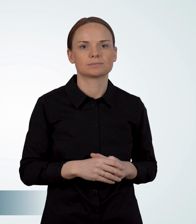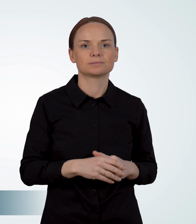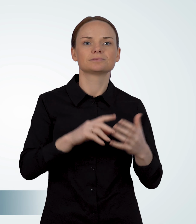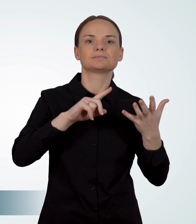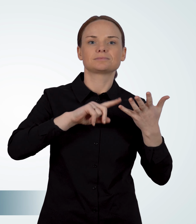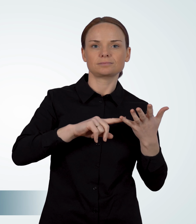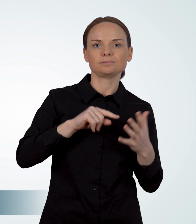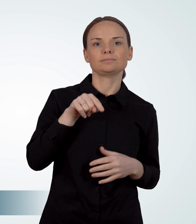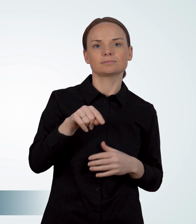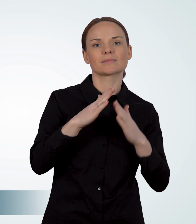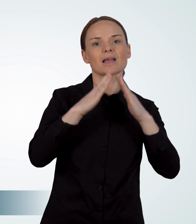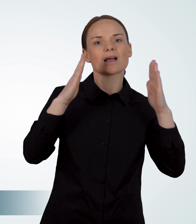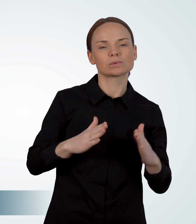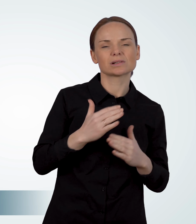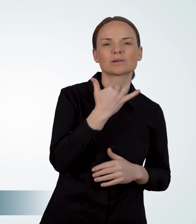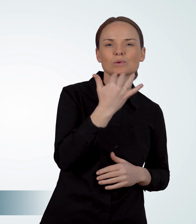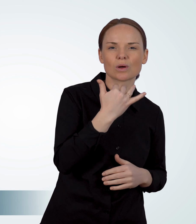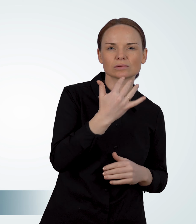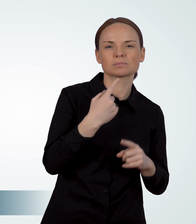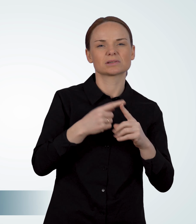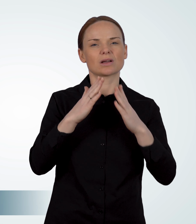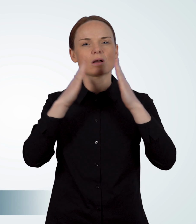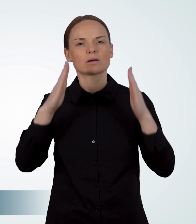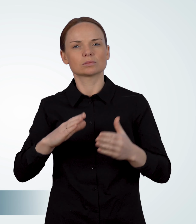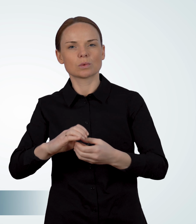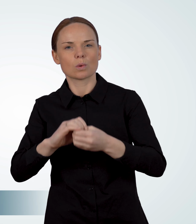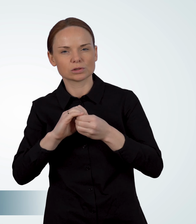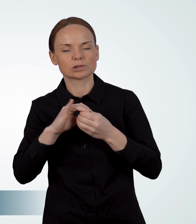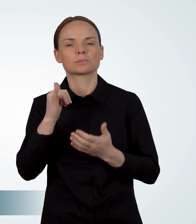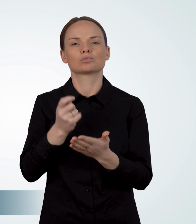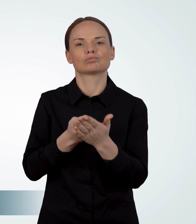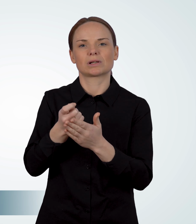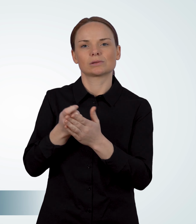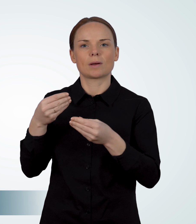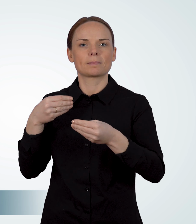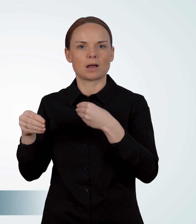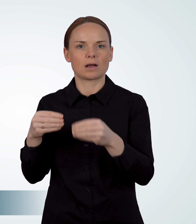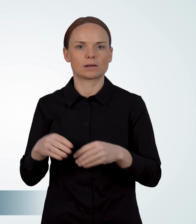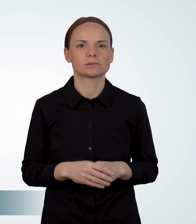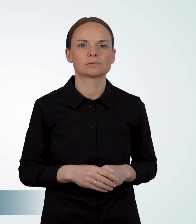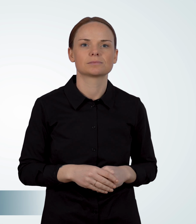• Housing costs, home ownership and the rental market in Australia